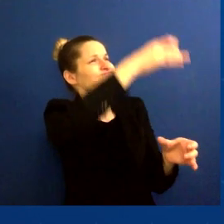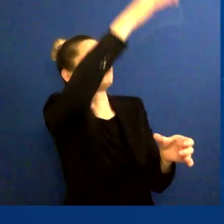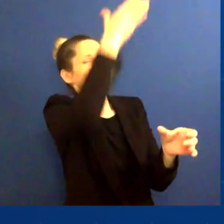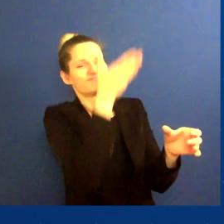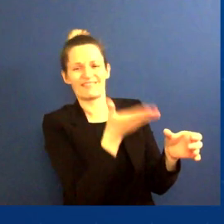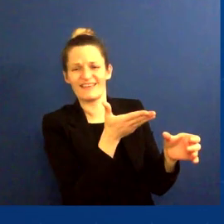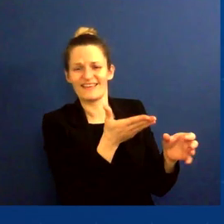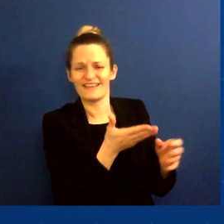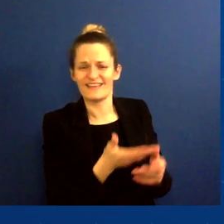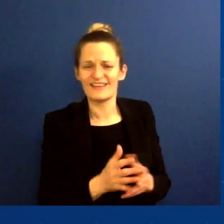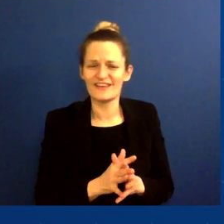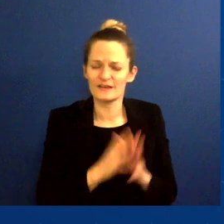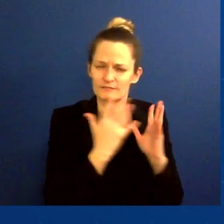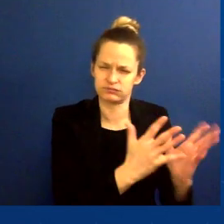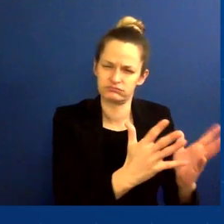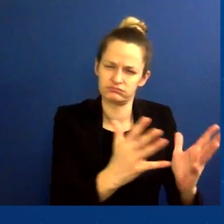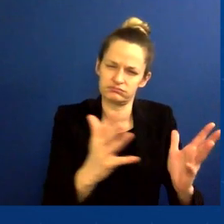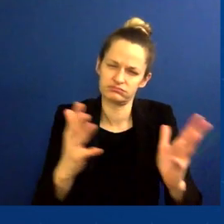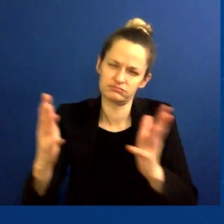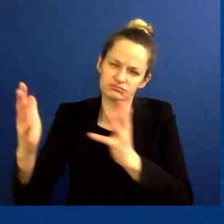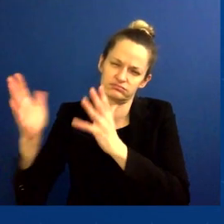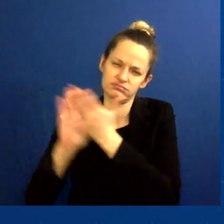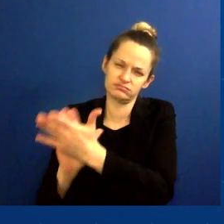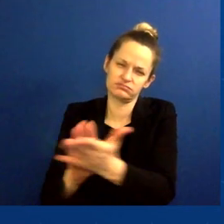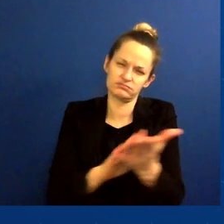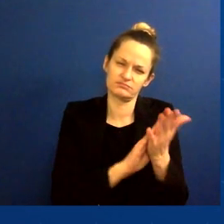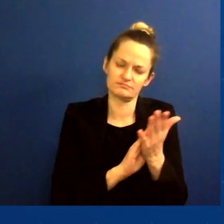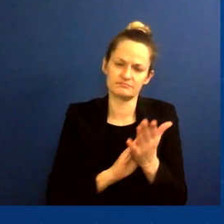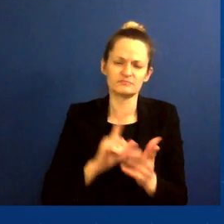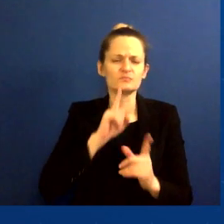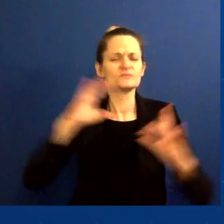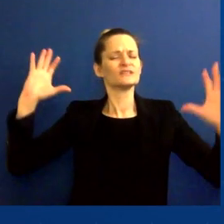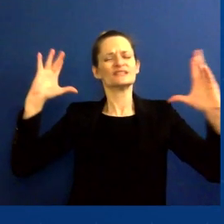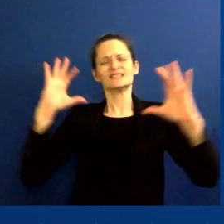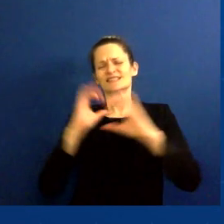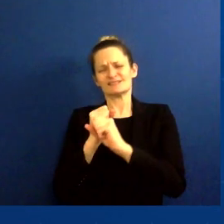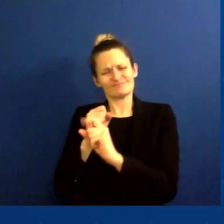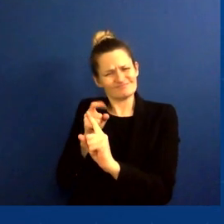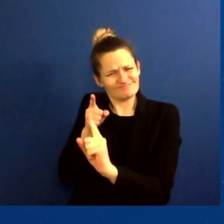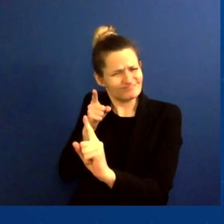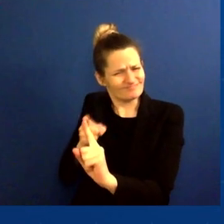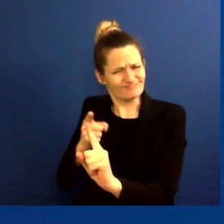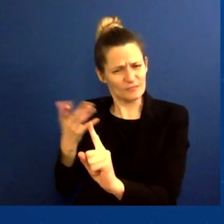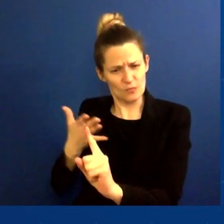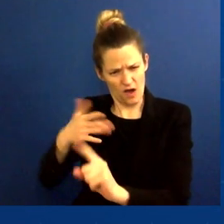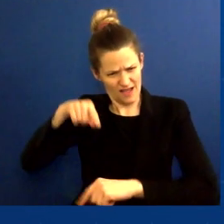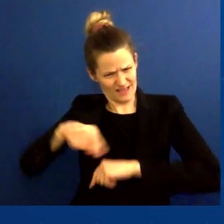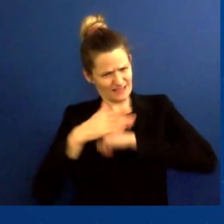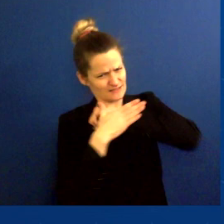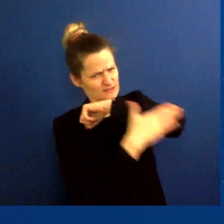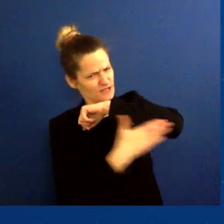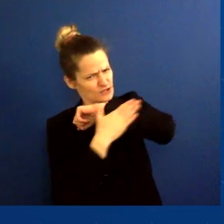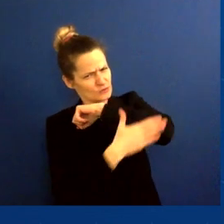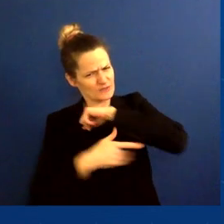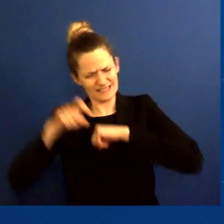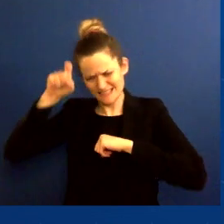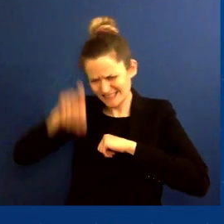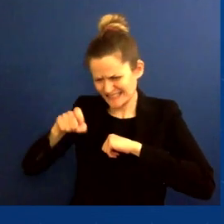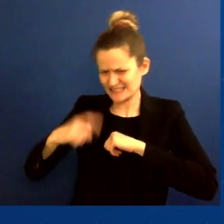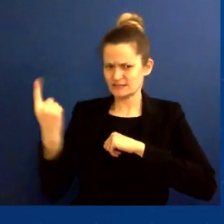And so the point there being when our nation needs something to be built, right? And those things that, by the way,